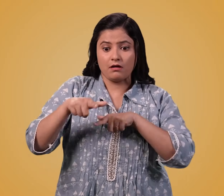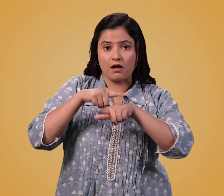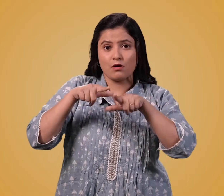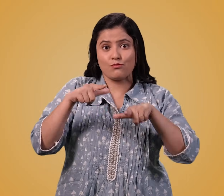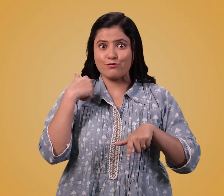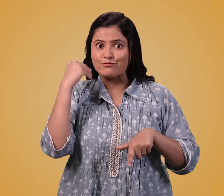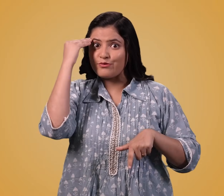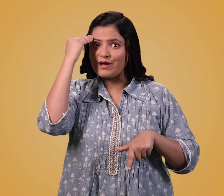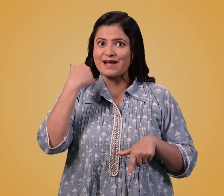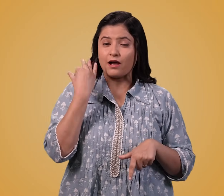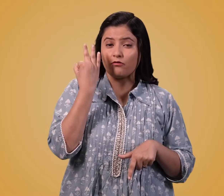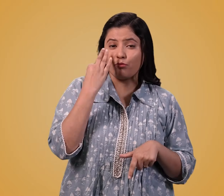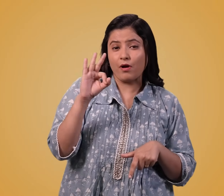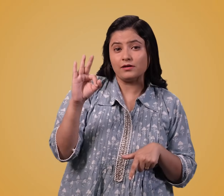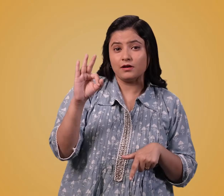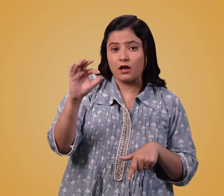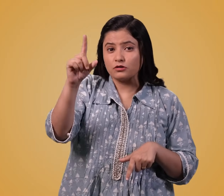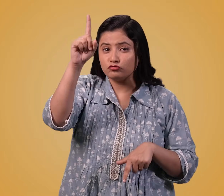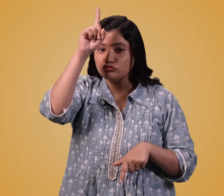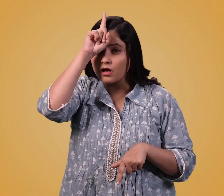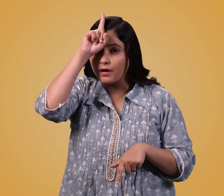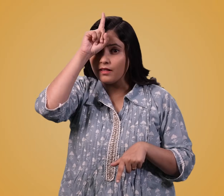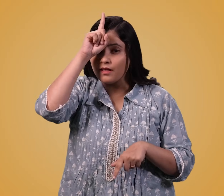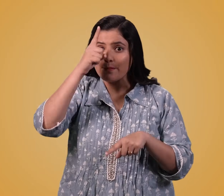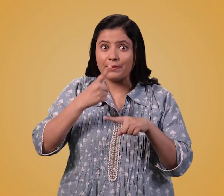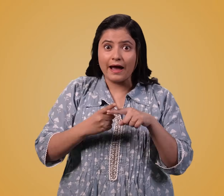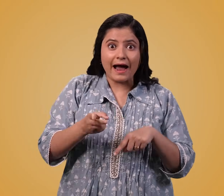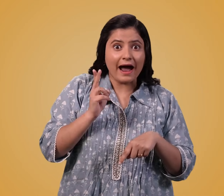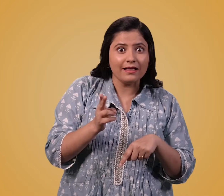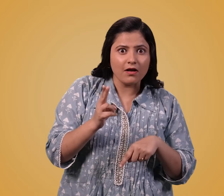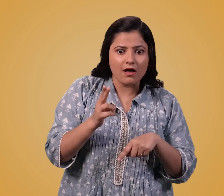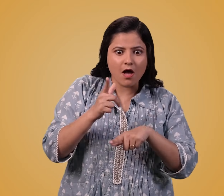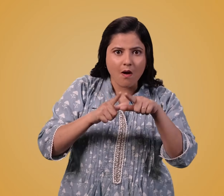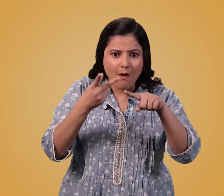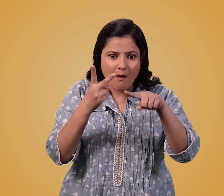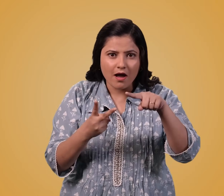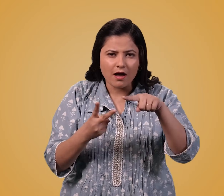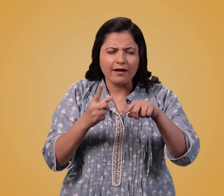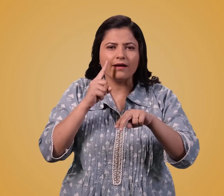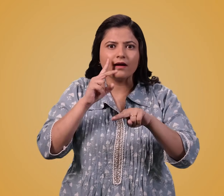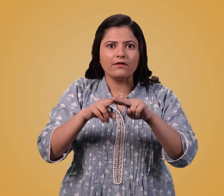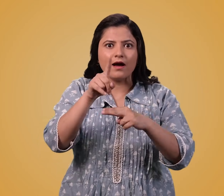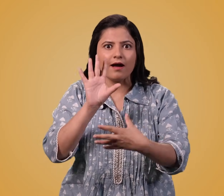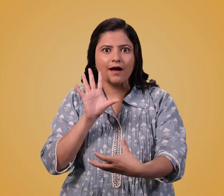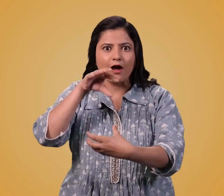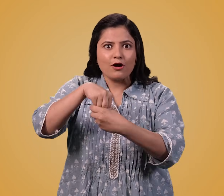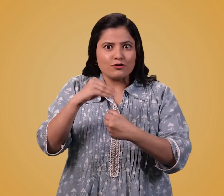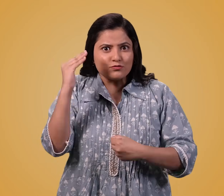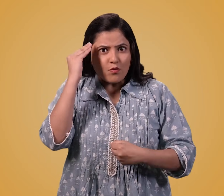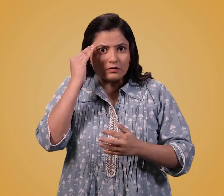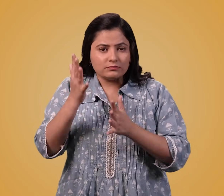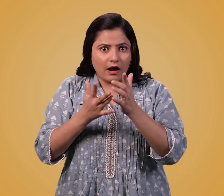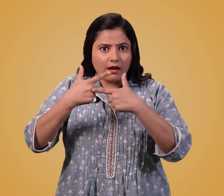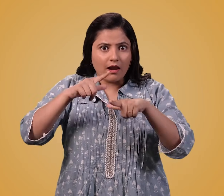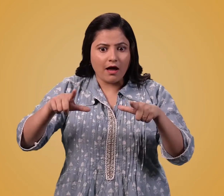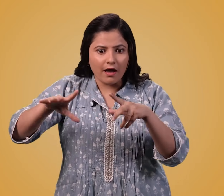so know different languages like French, German, Hindi. If you know Sign Language,